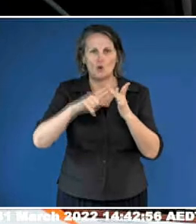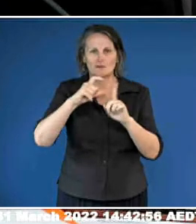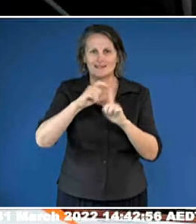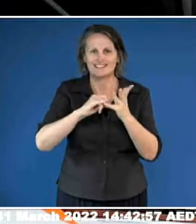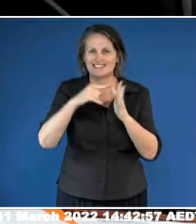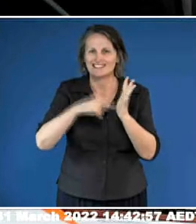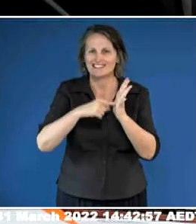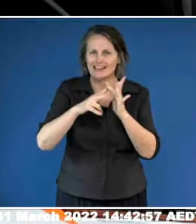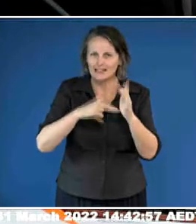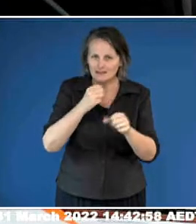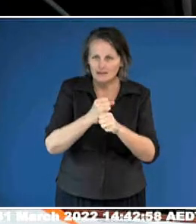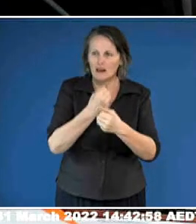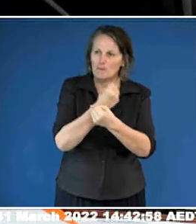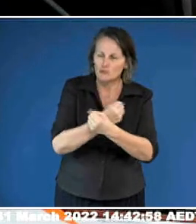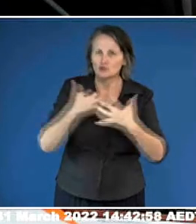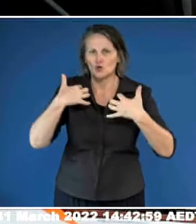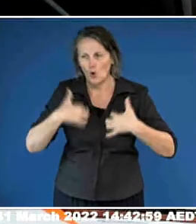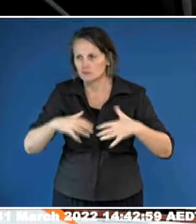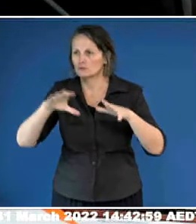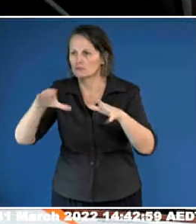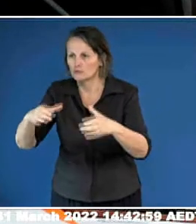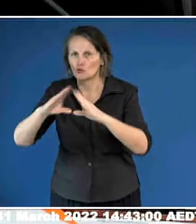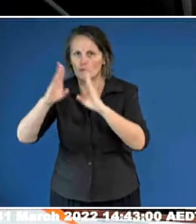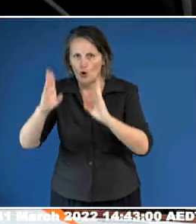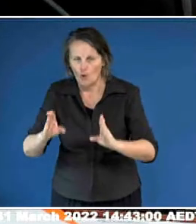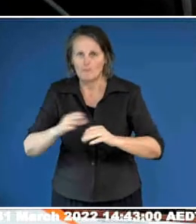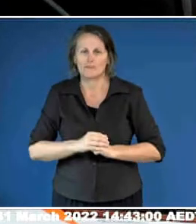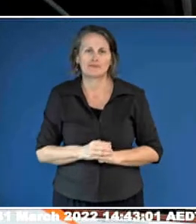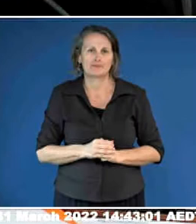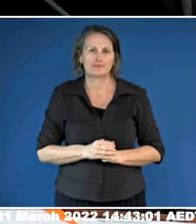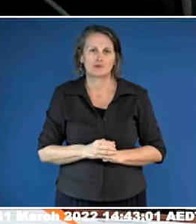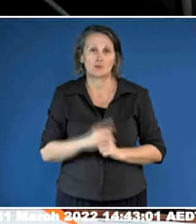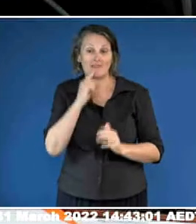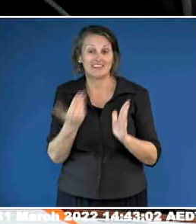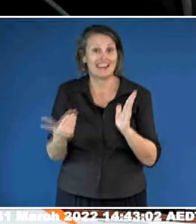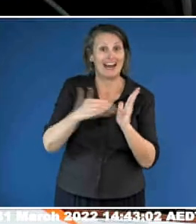the Convention against Torture - the OPCAT, as it's called - and when we are talking